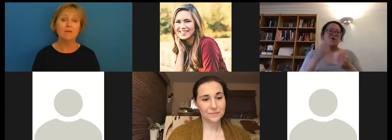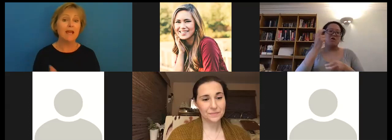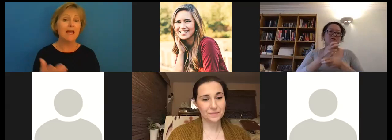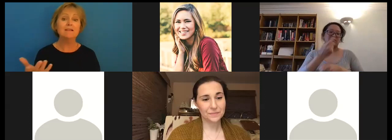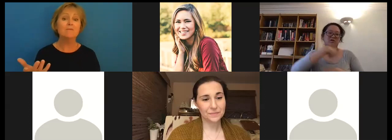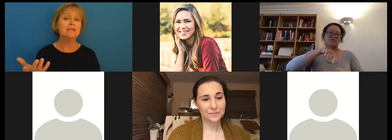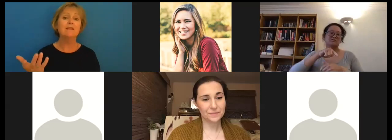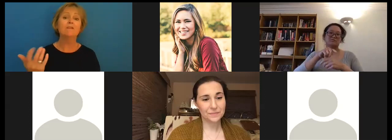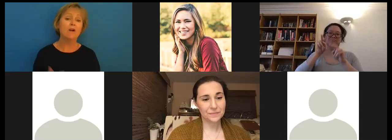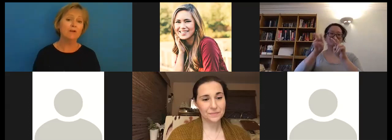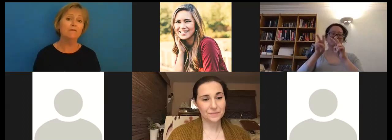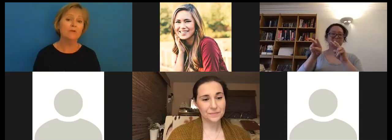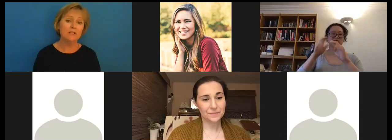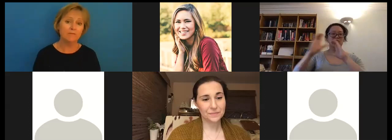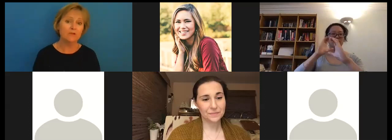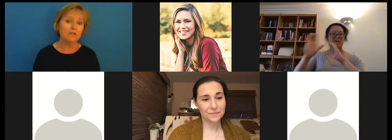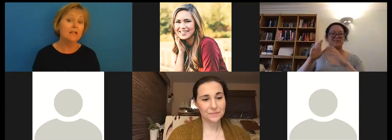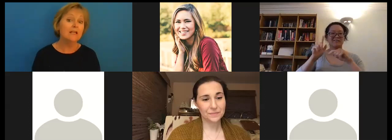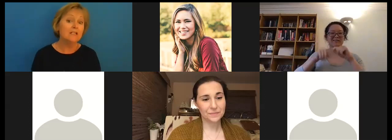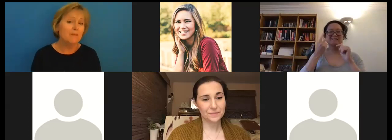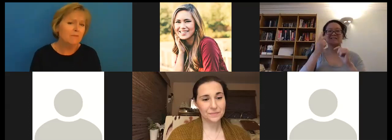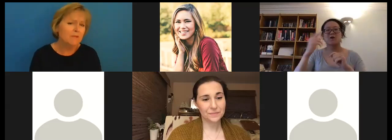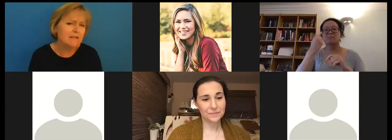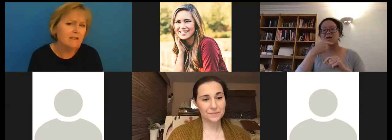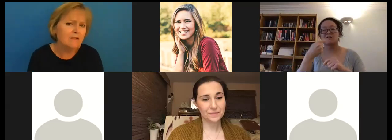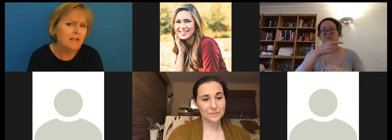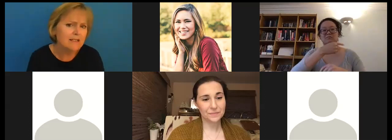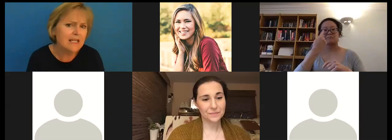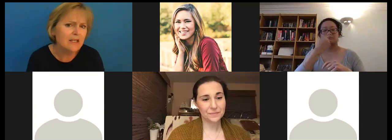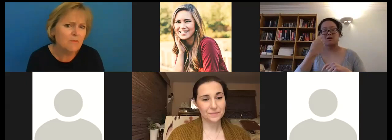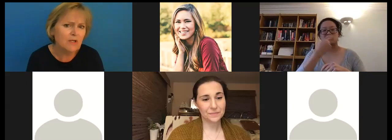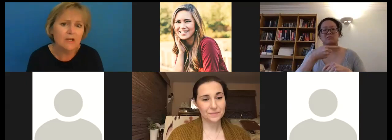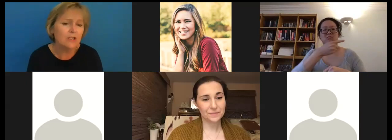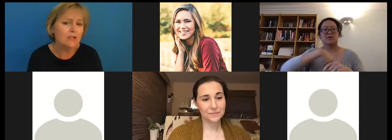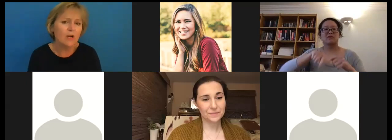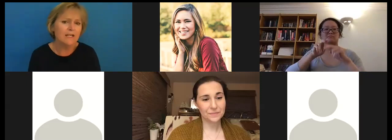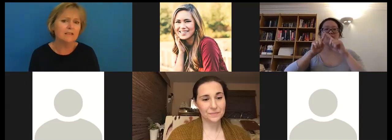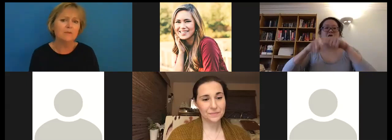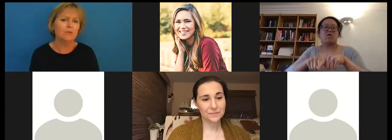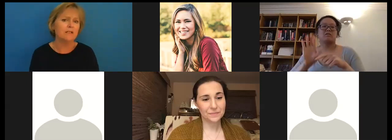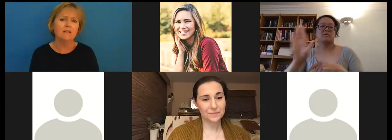a mask makes it even harder for a Deaf person to be able to see the communication and trying to lip-read.